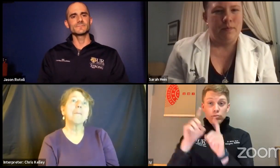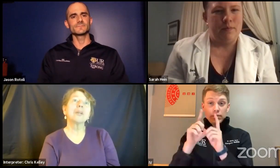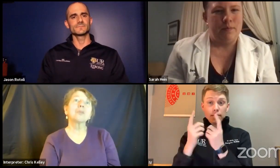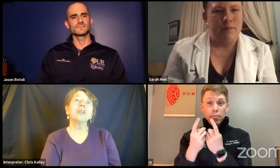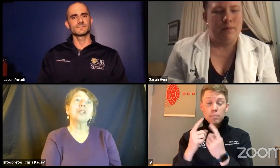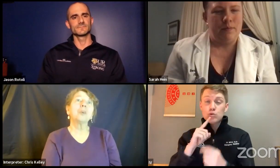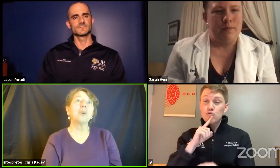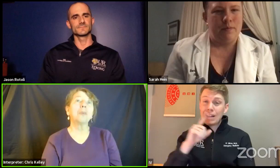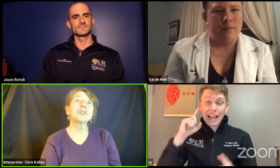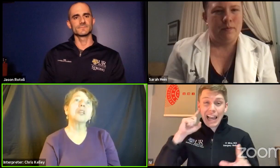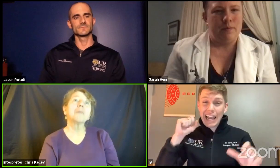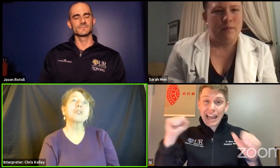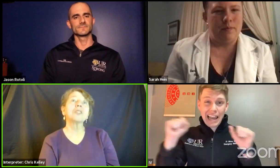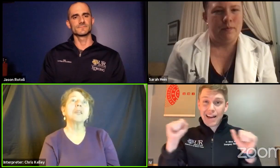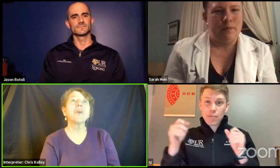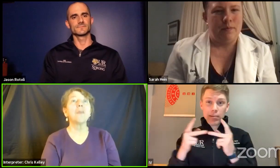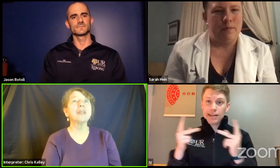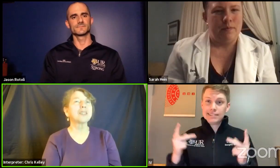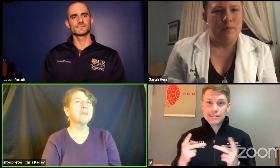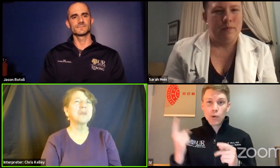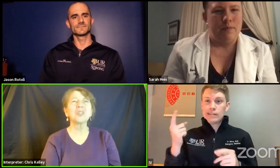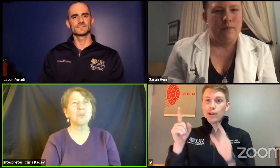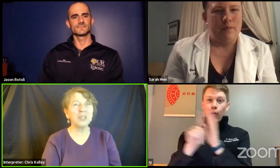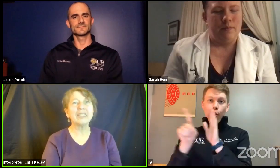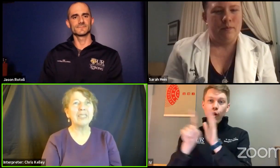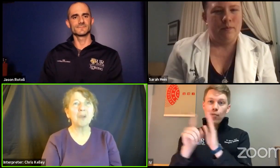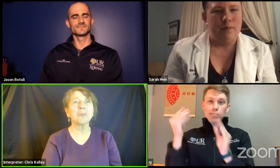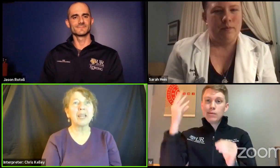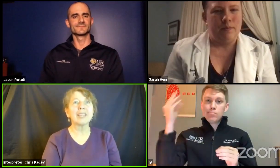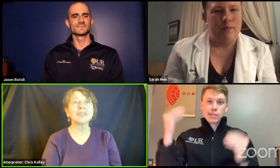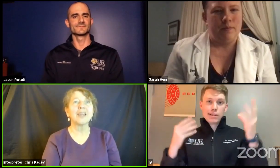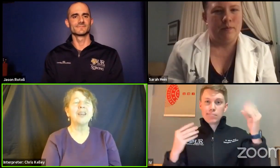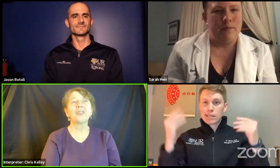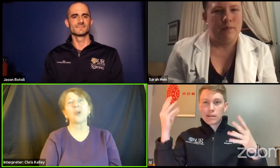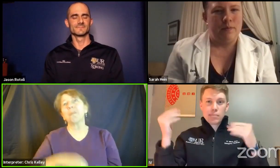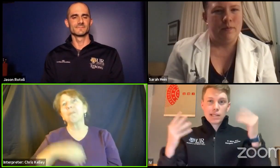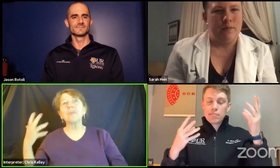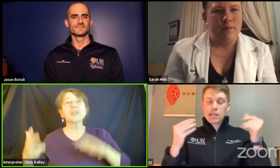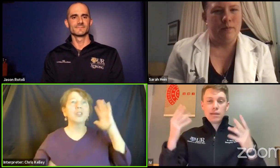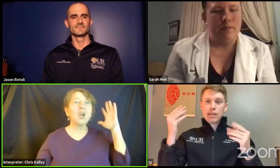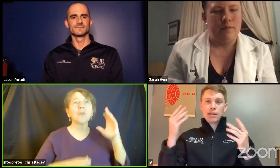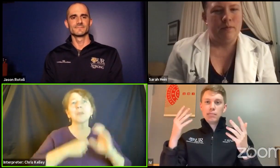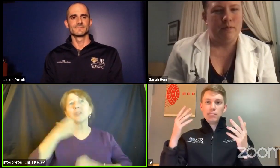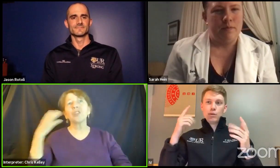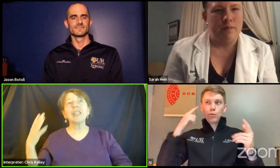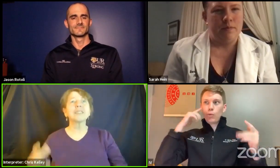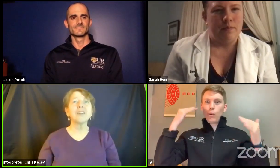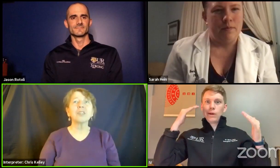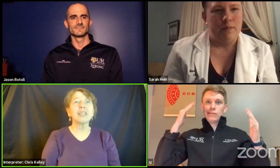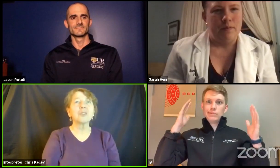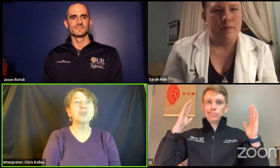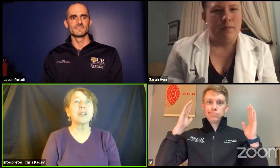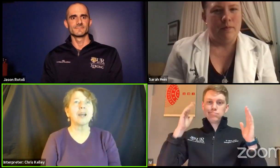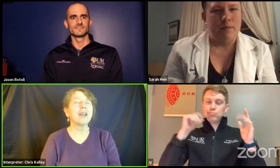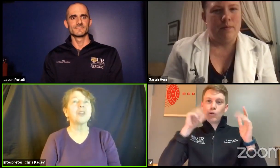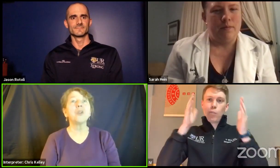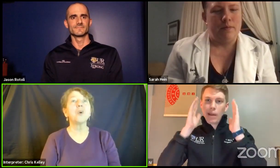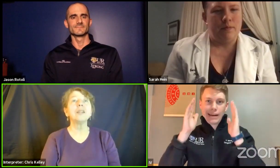your Deaf and hard-of-hearing patients do if they need an interpreter or accommodations to communicate in the emergency